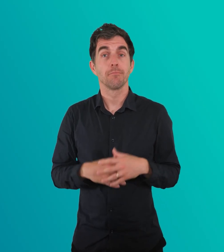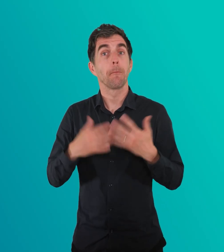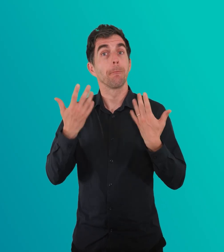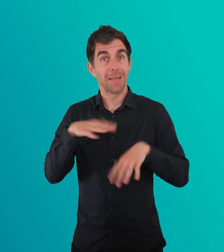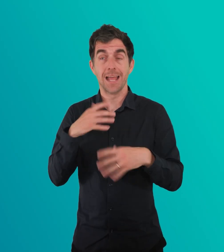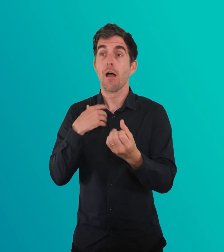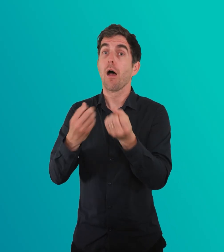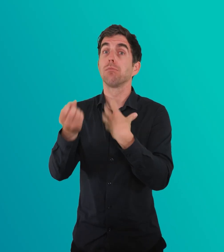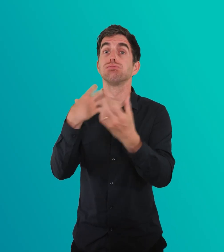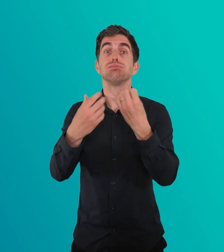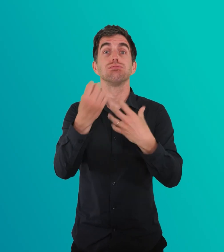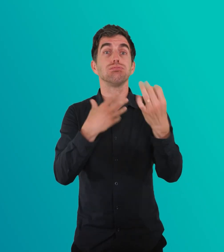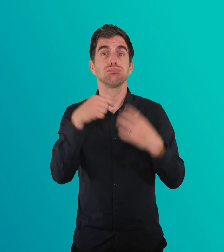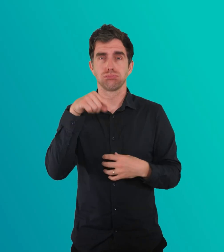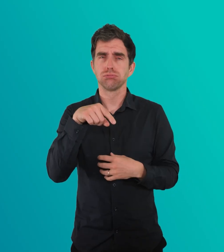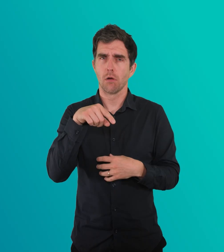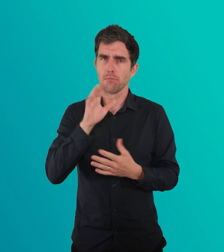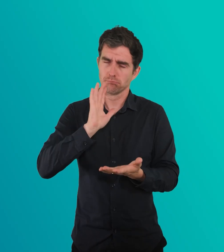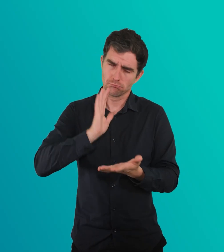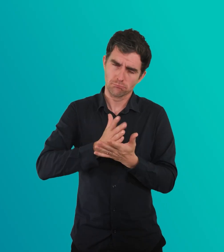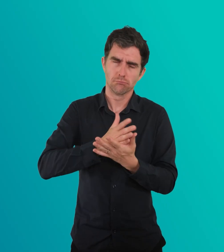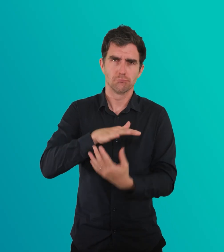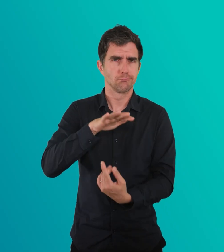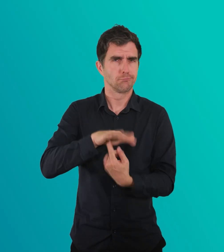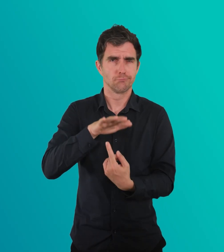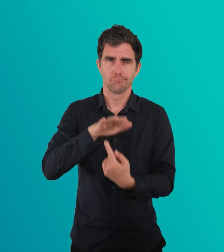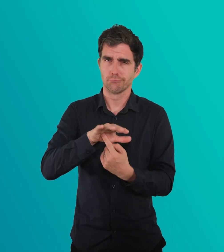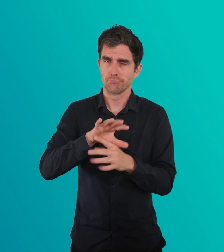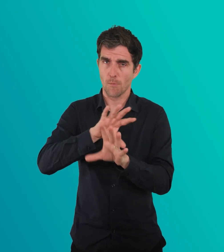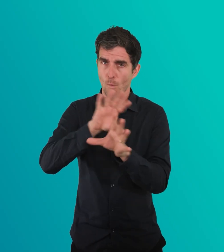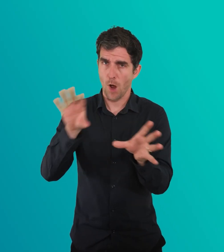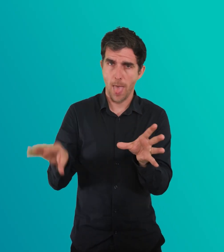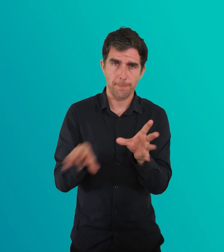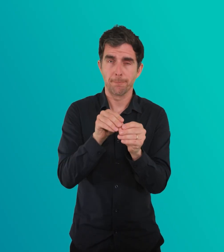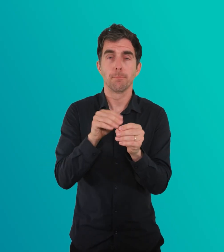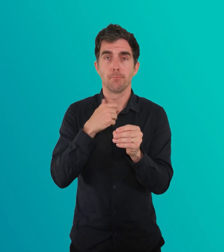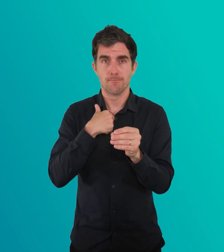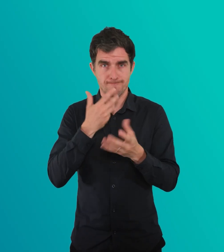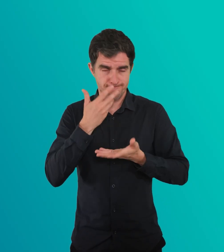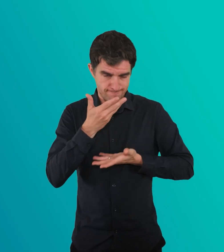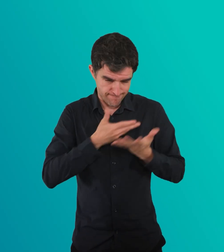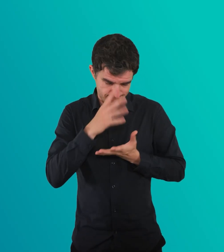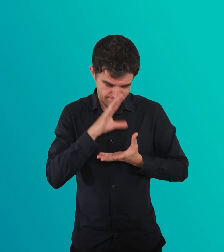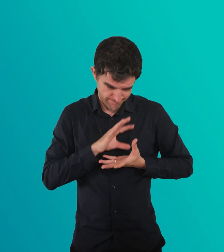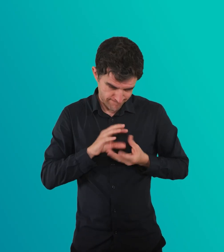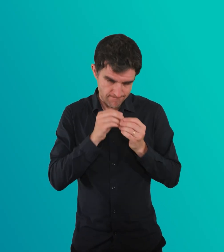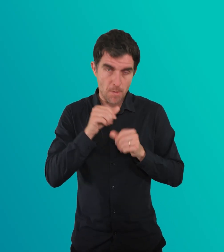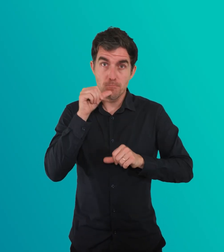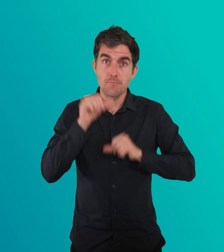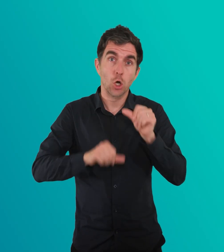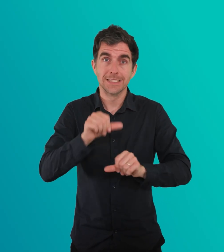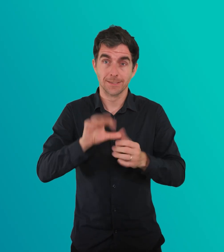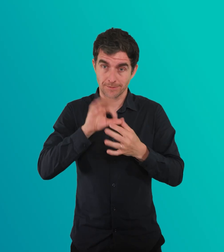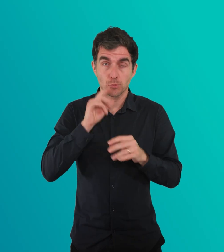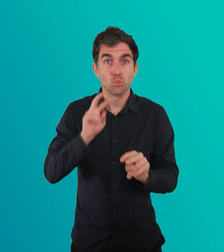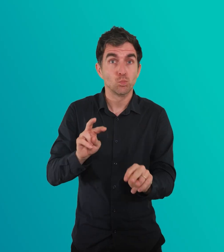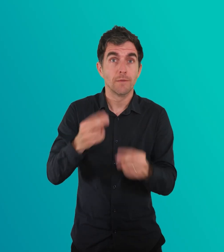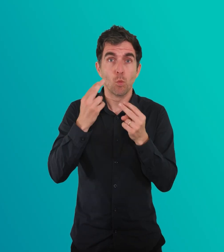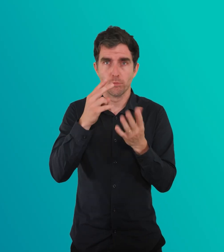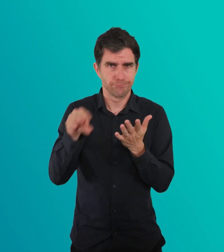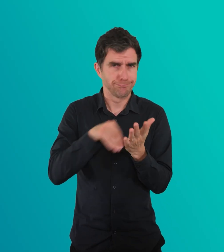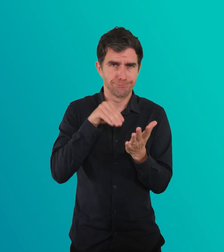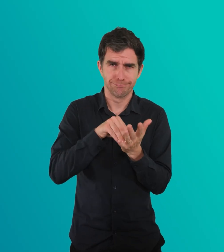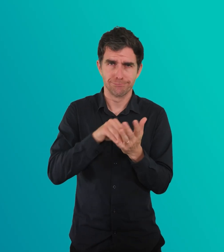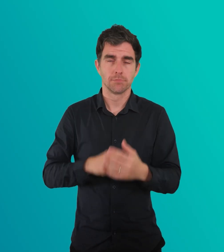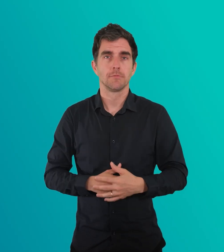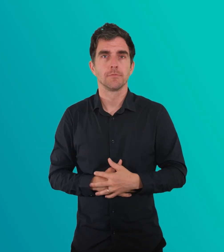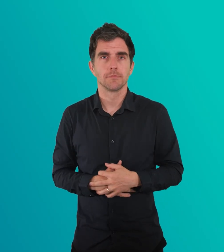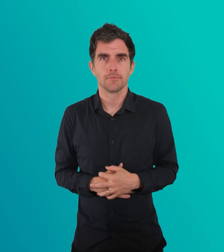The input we receive from this will form a key part of the co-production process of the Review.